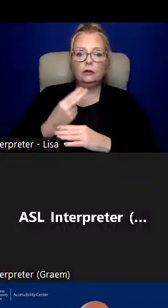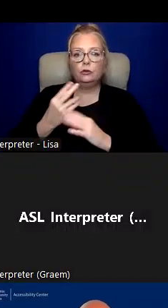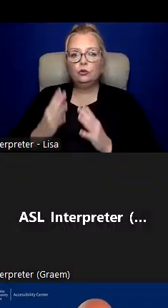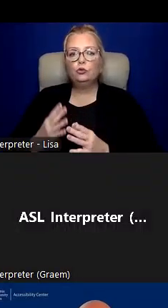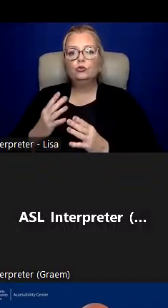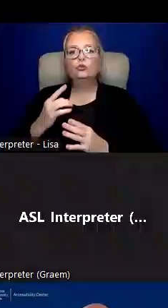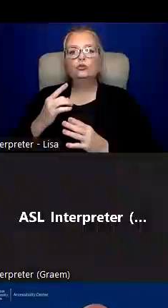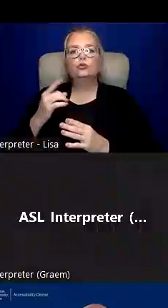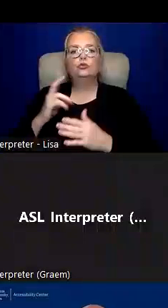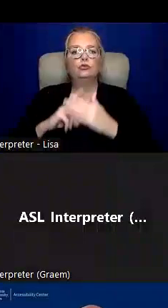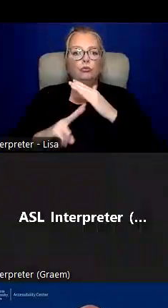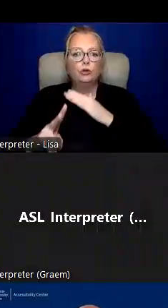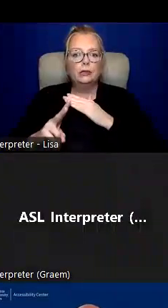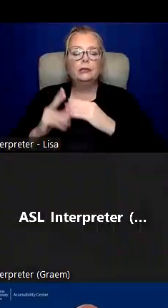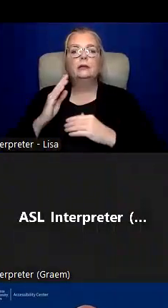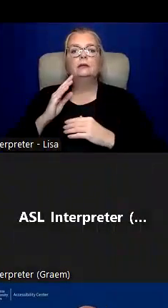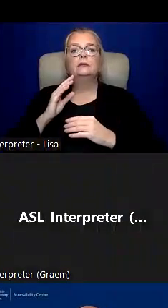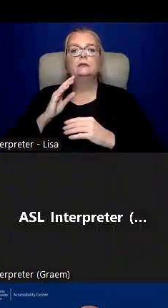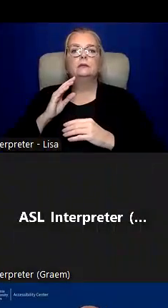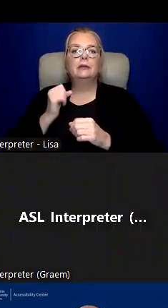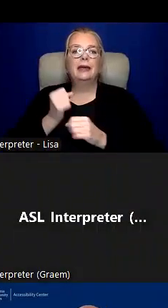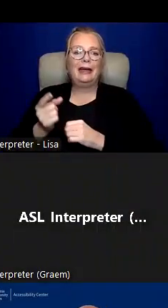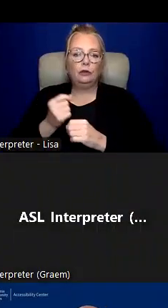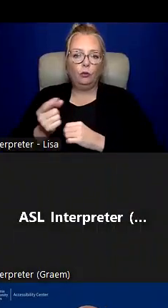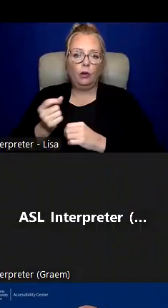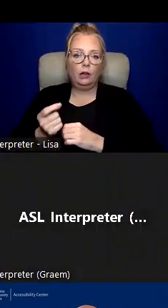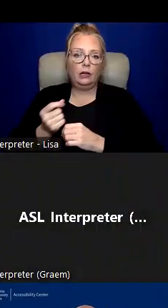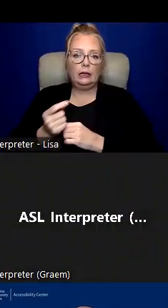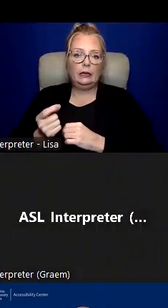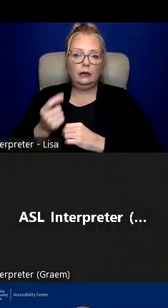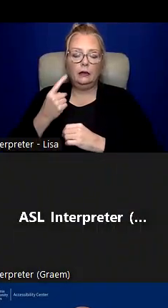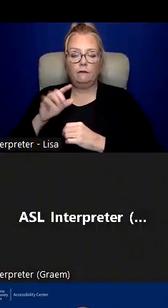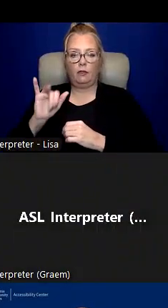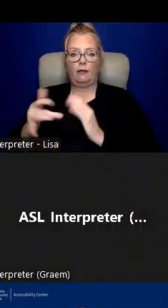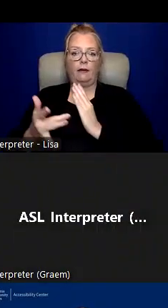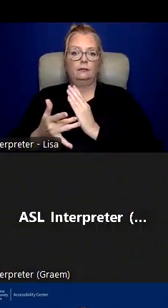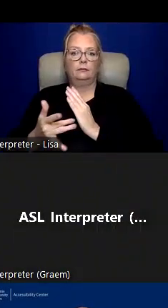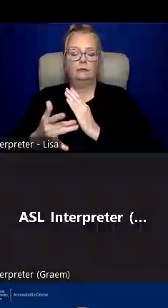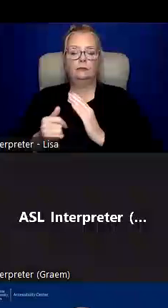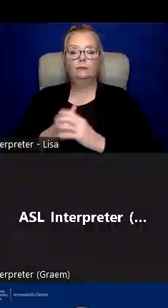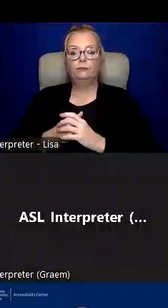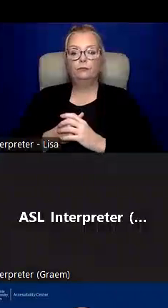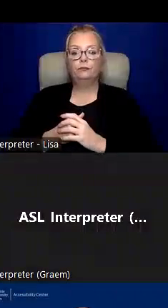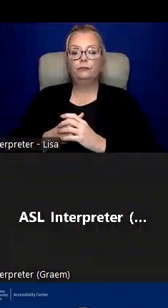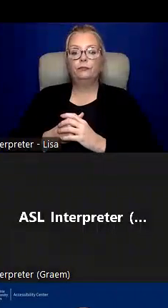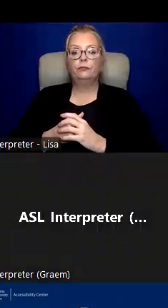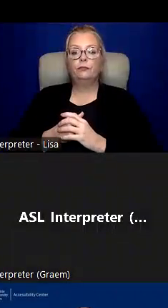would have in an annual basis for this technology? The next group of questions is related to,